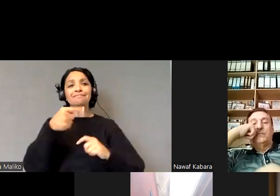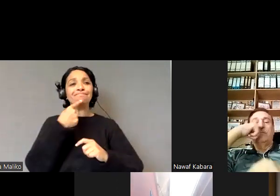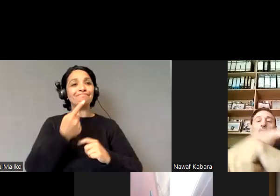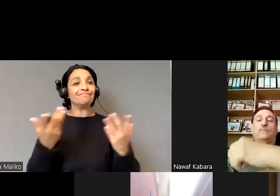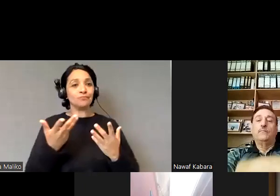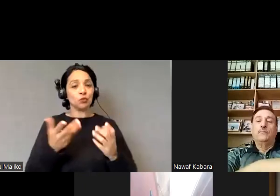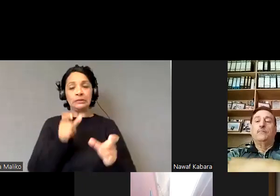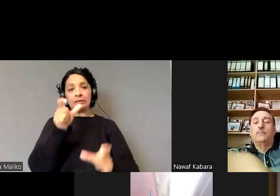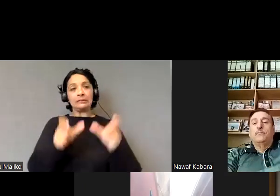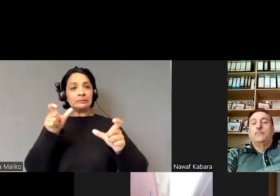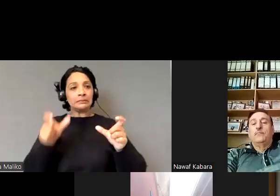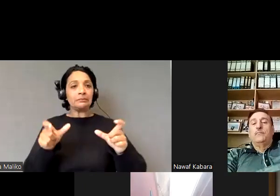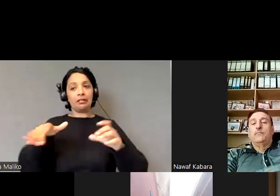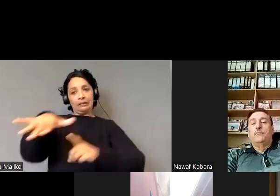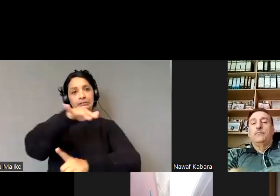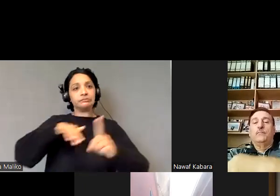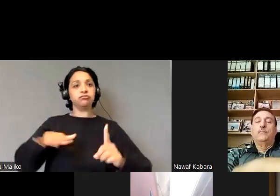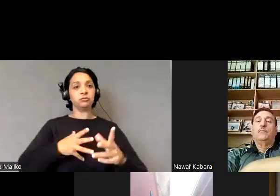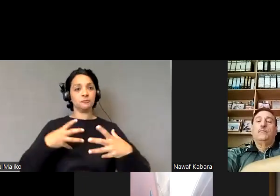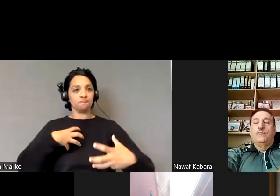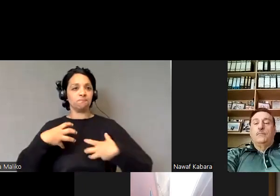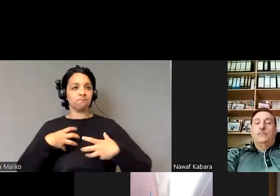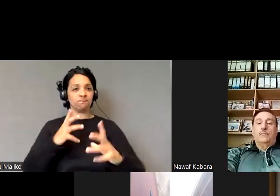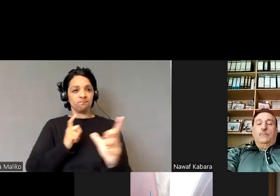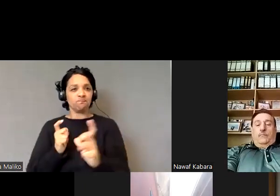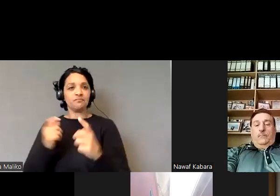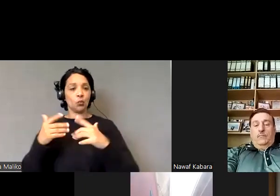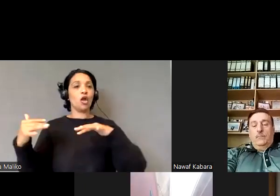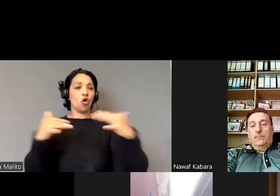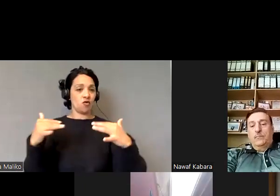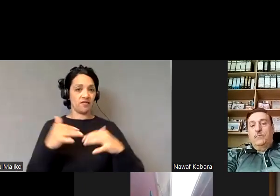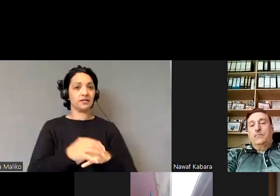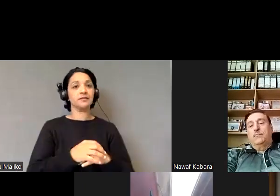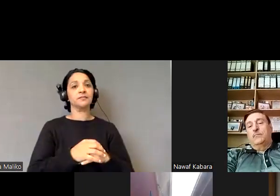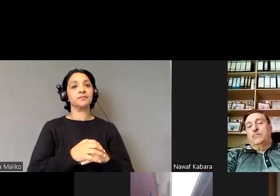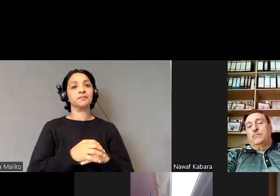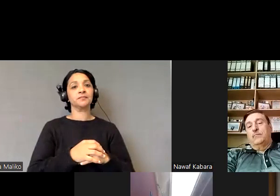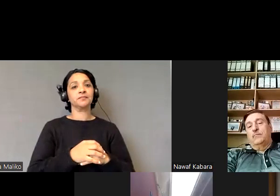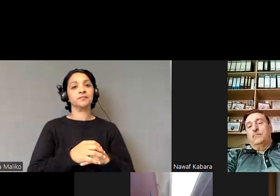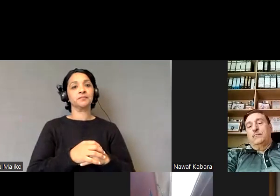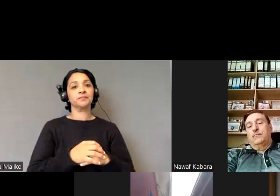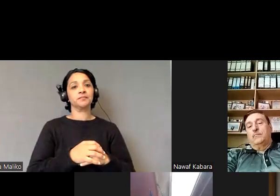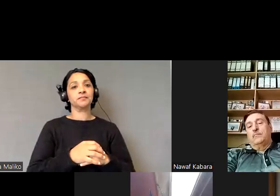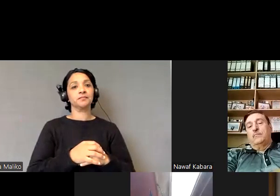hostilities and the situation of persons with disabilities in armed conflict but nonetheless,